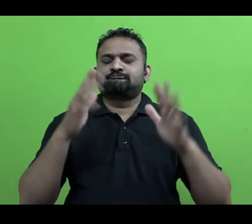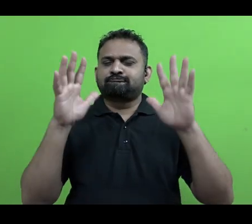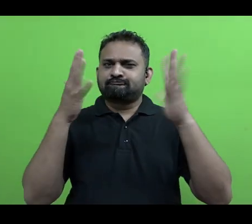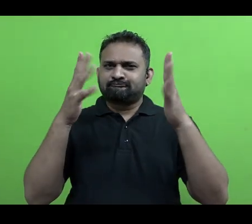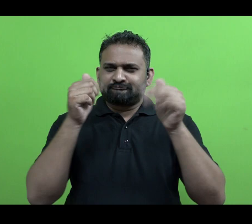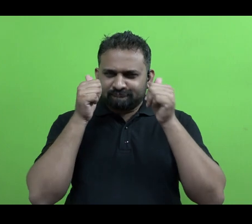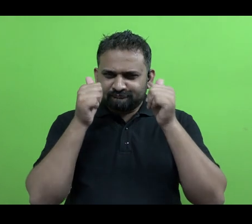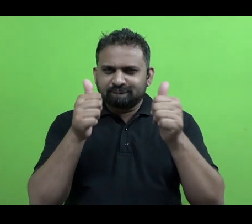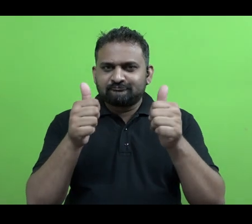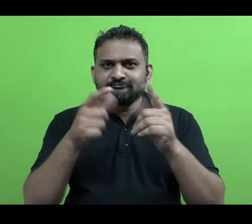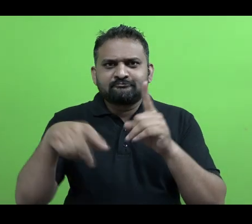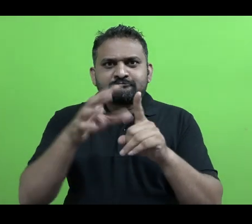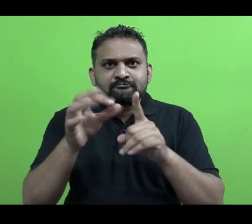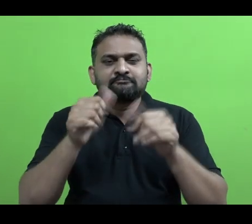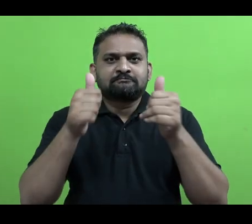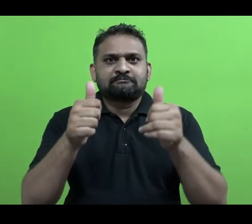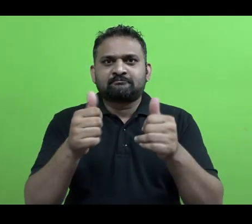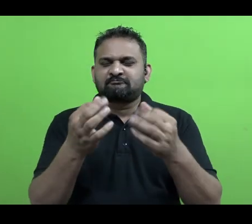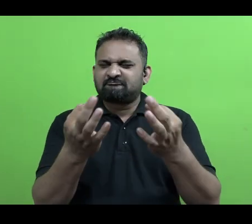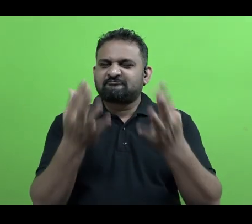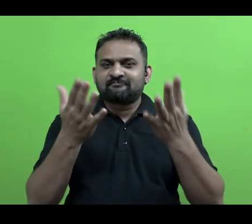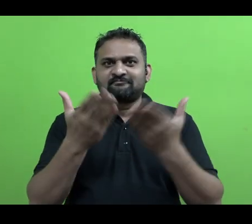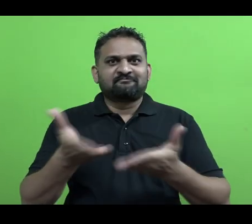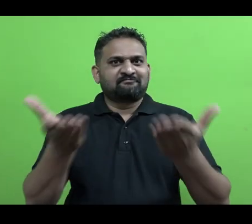You've done a wonderful job, children! You're a star!